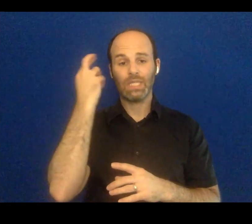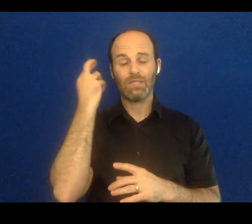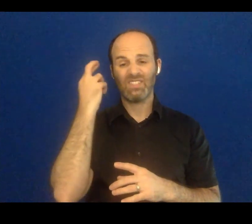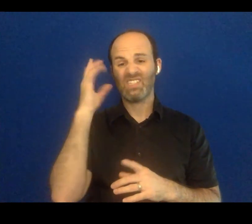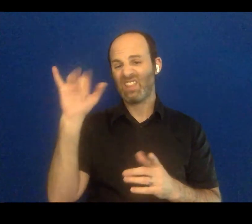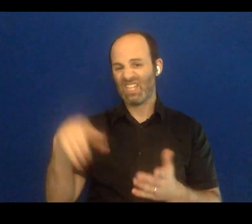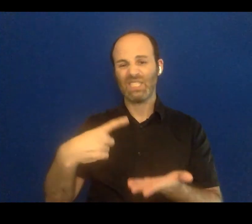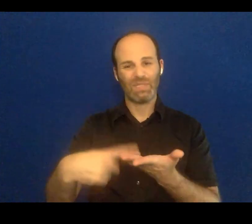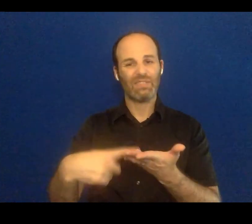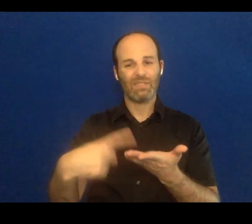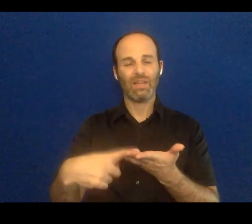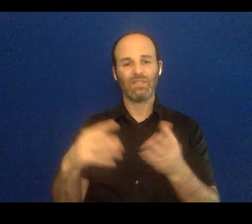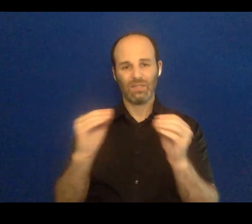THAT NEEDS TO BE TALKED ABOUT